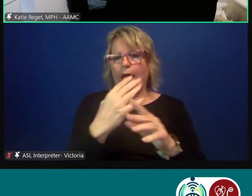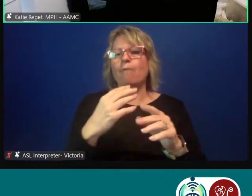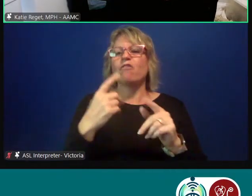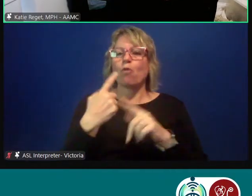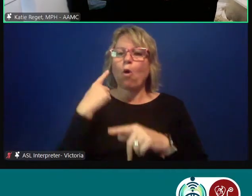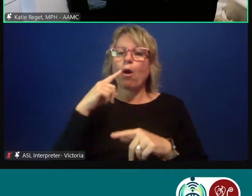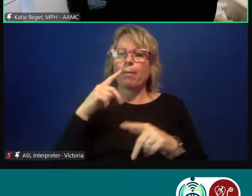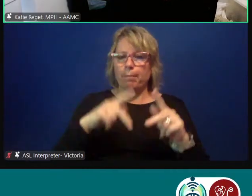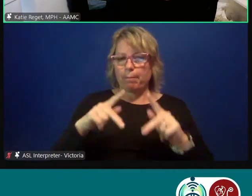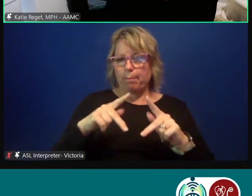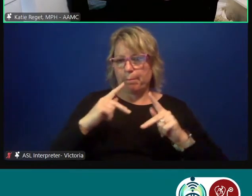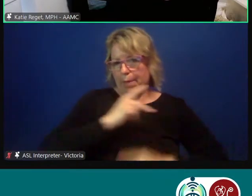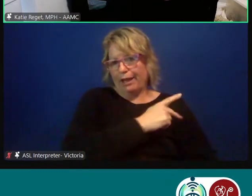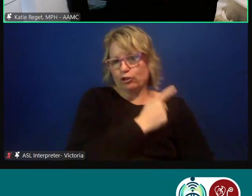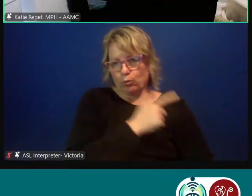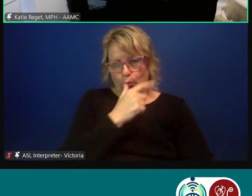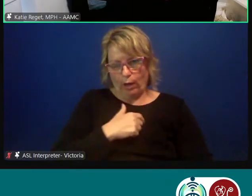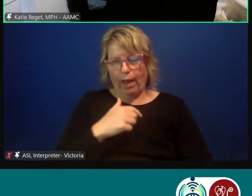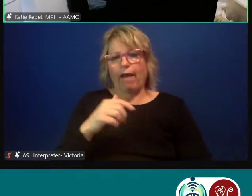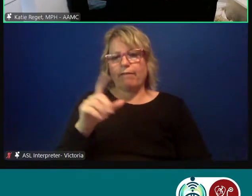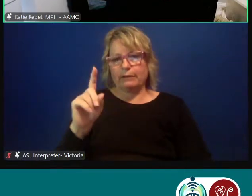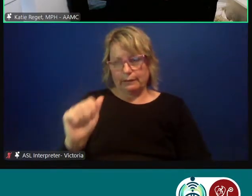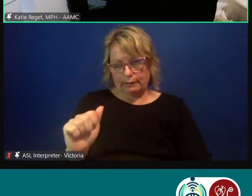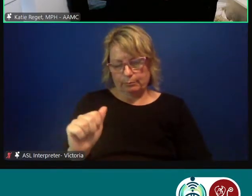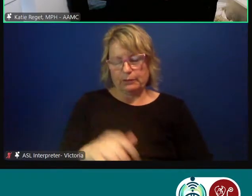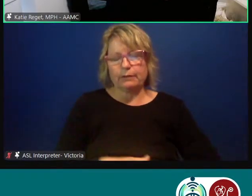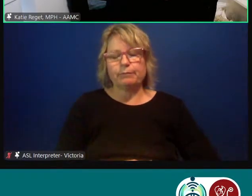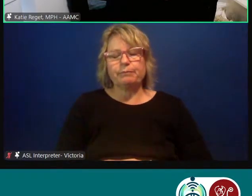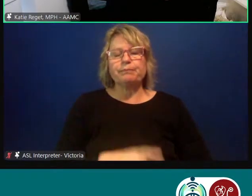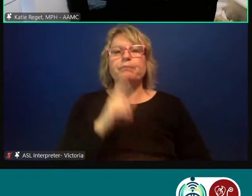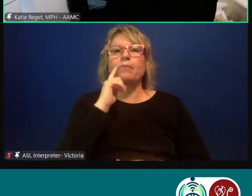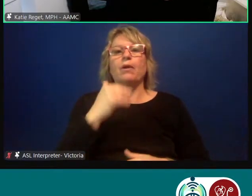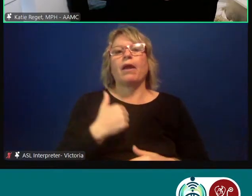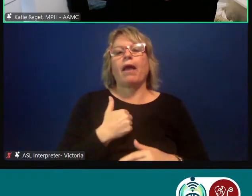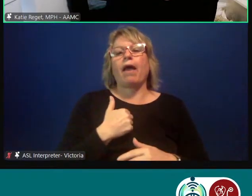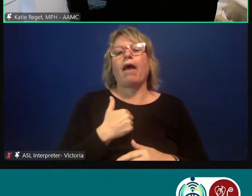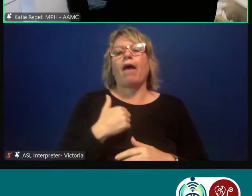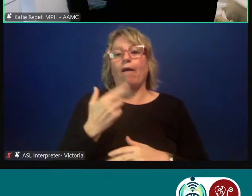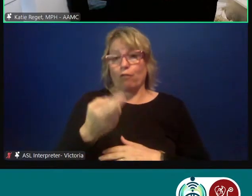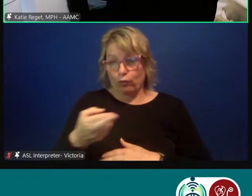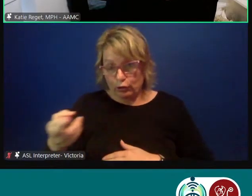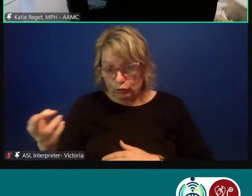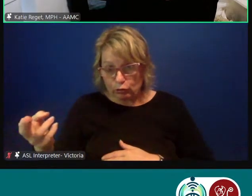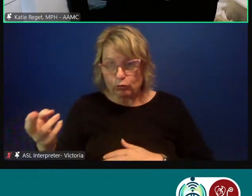The AAMC has also has additional resources related to broader access for patients, providers, and